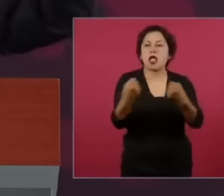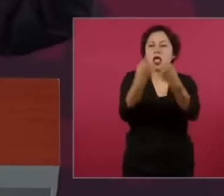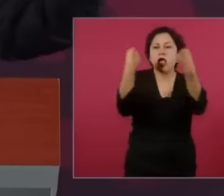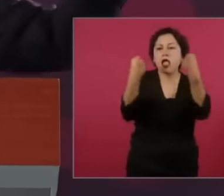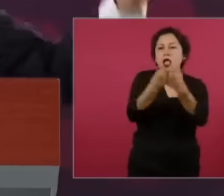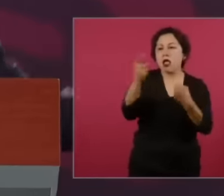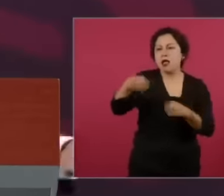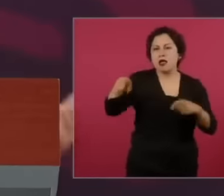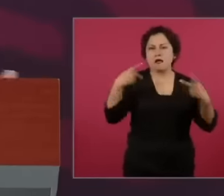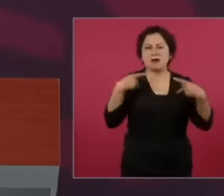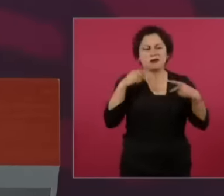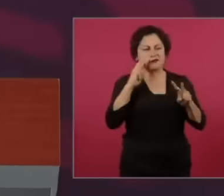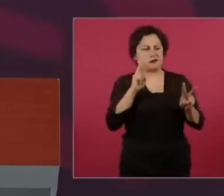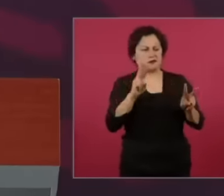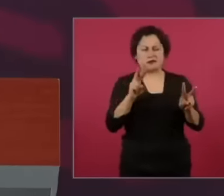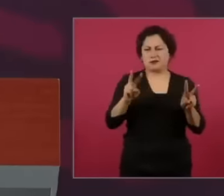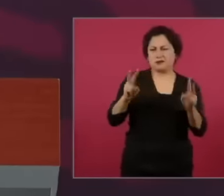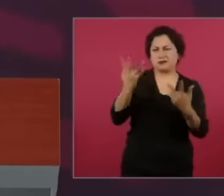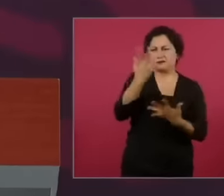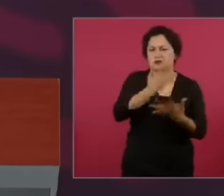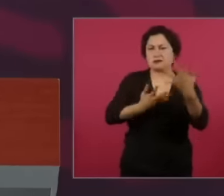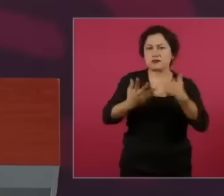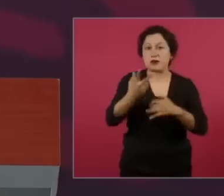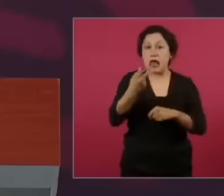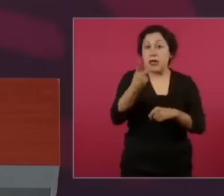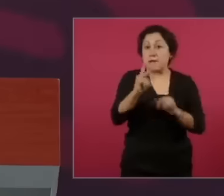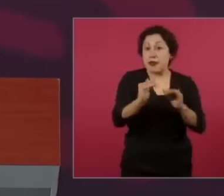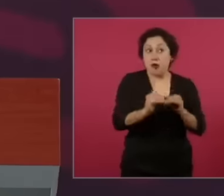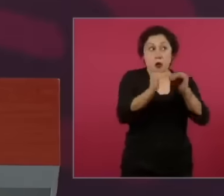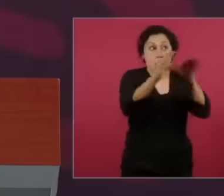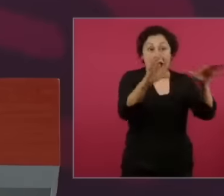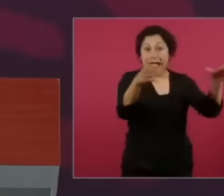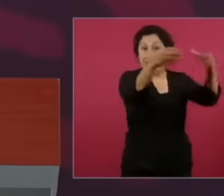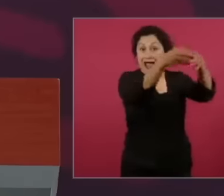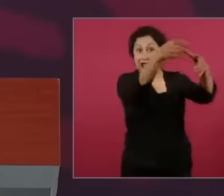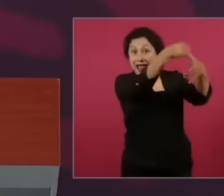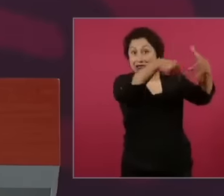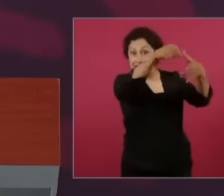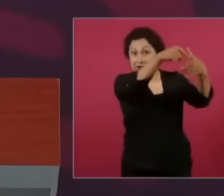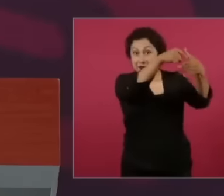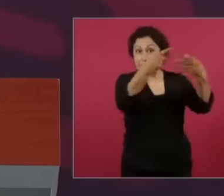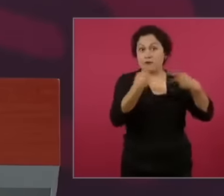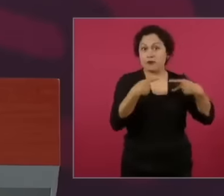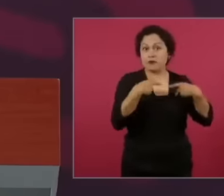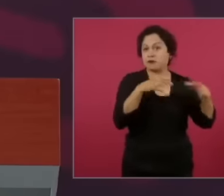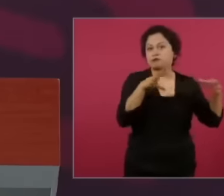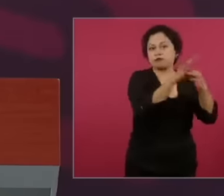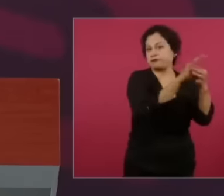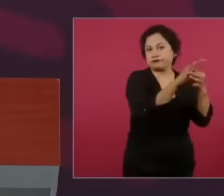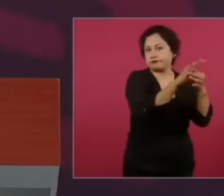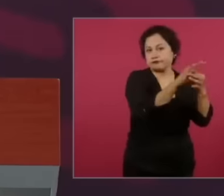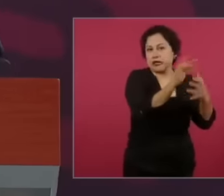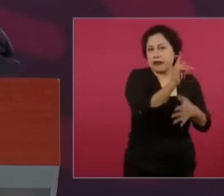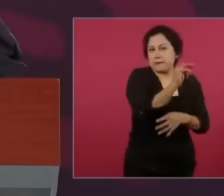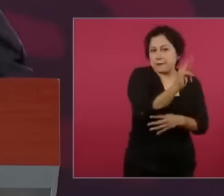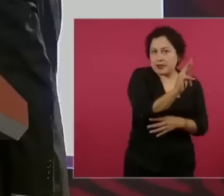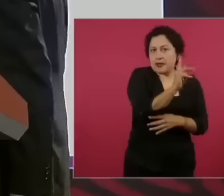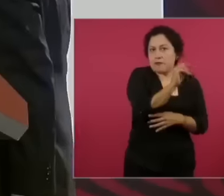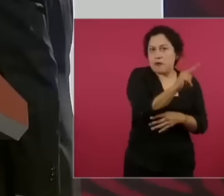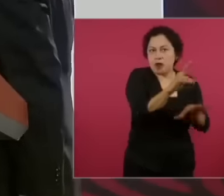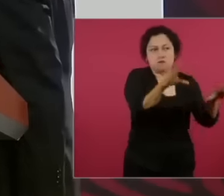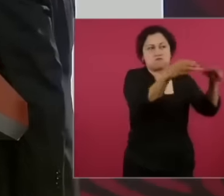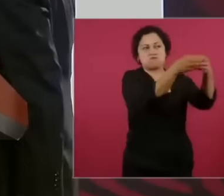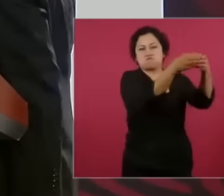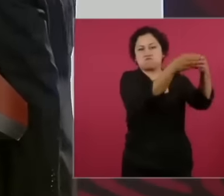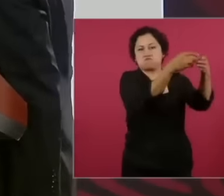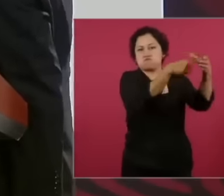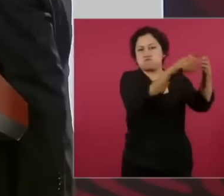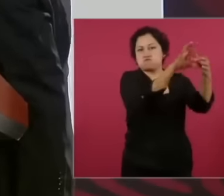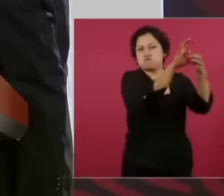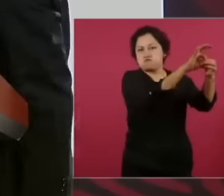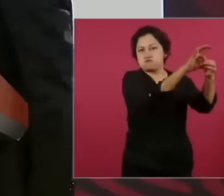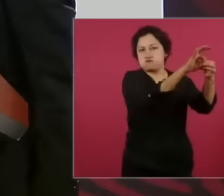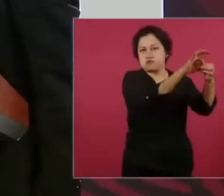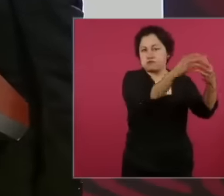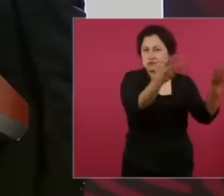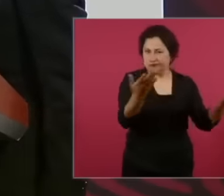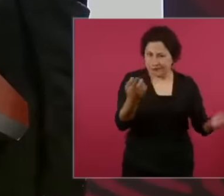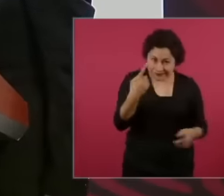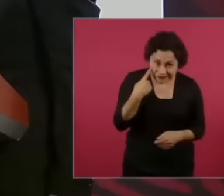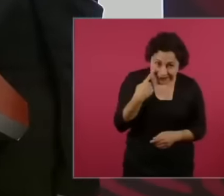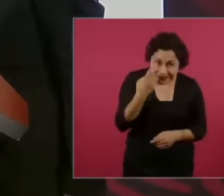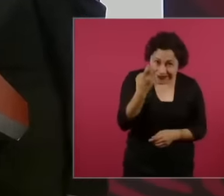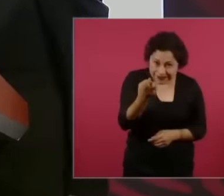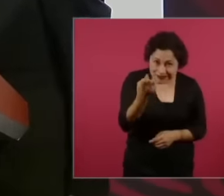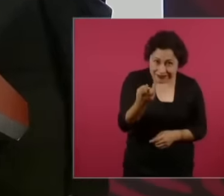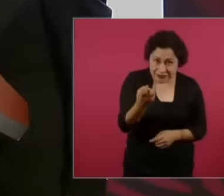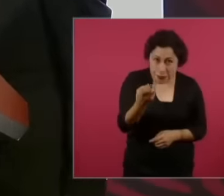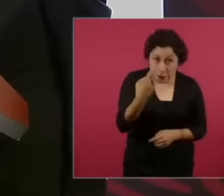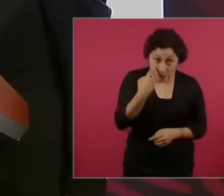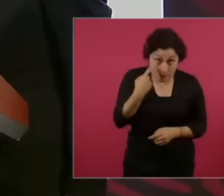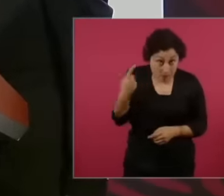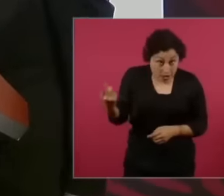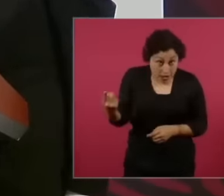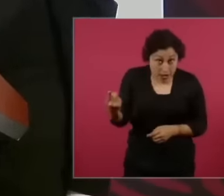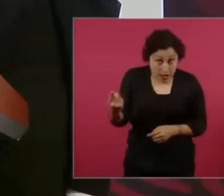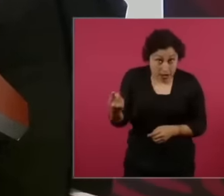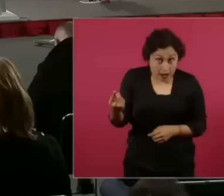they began to act together but look at that phenomenon like 95 and they dare to